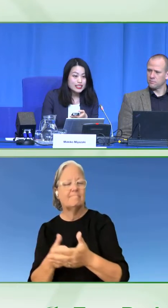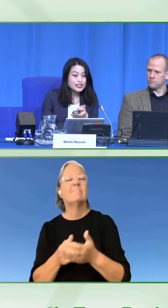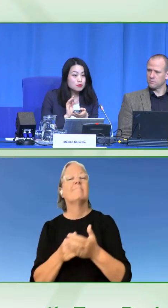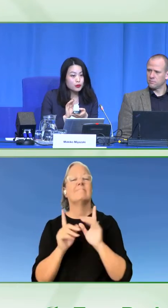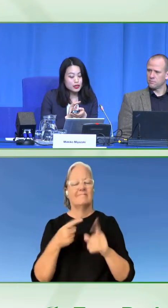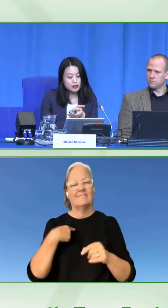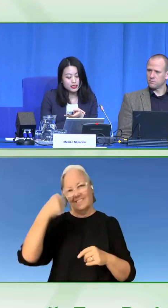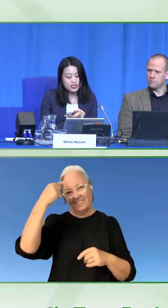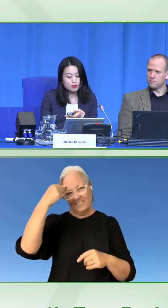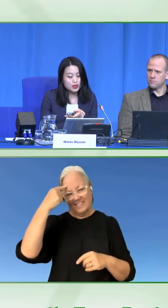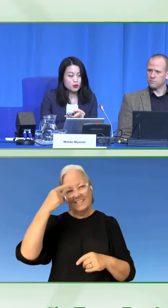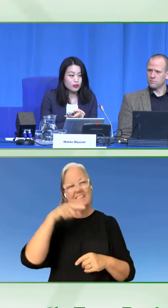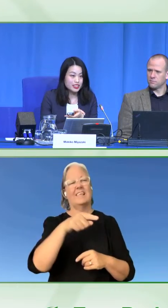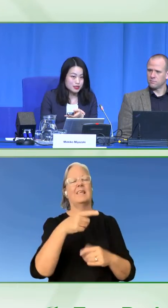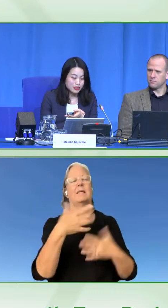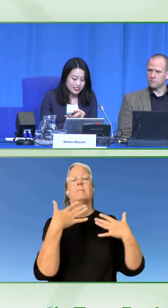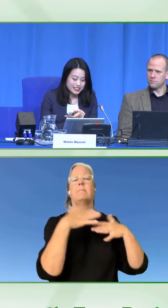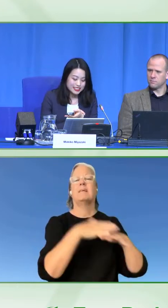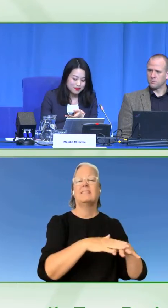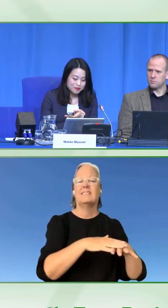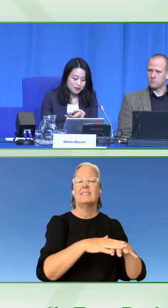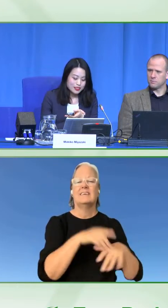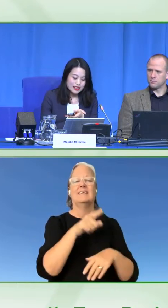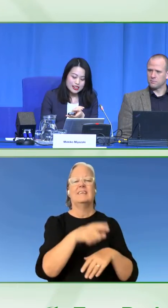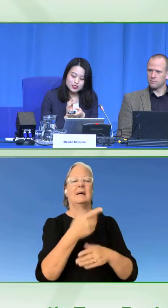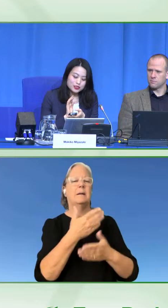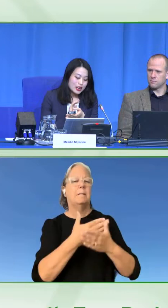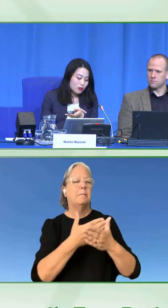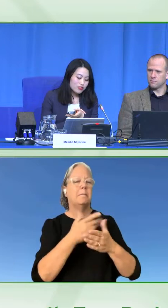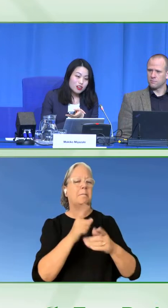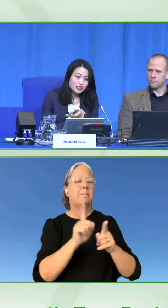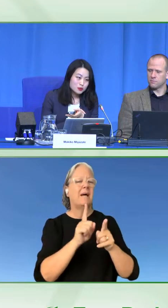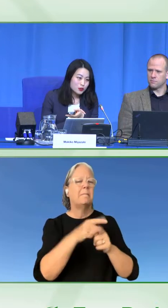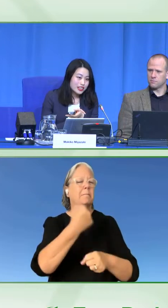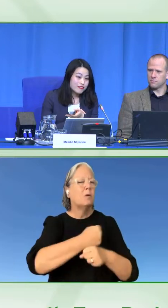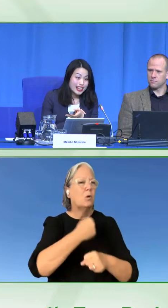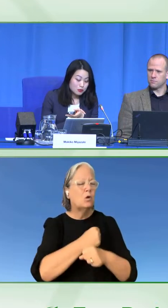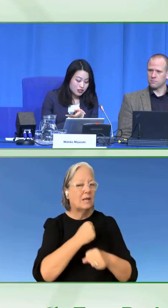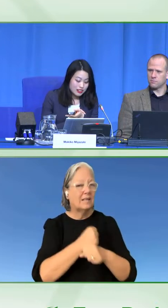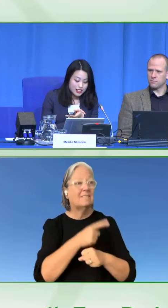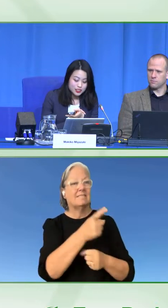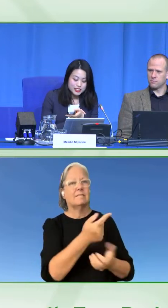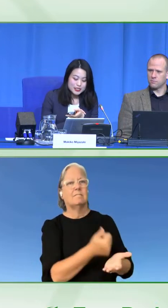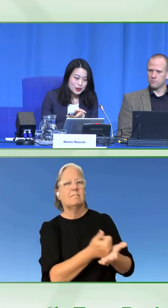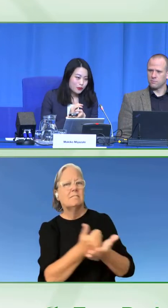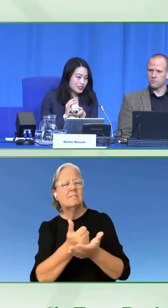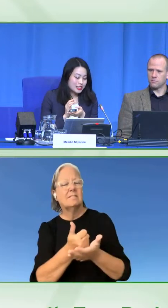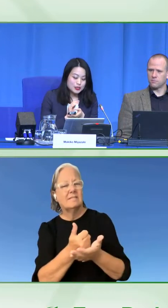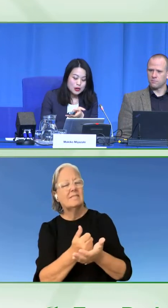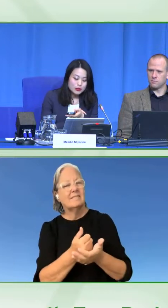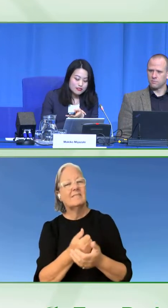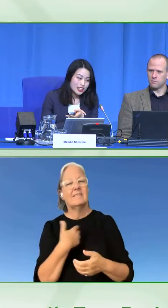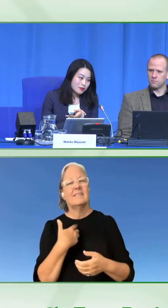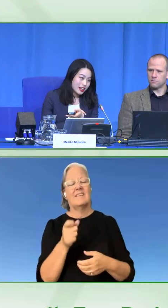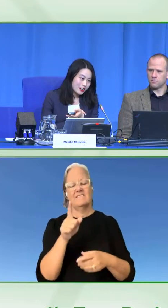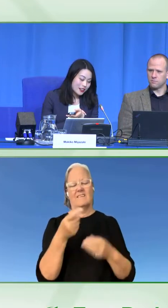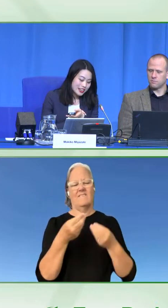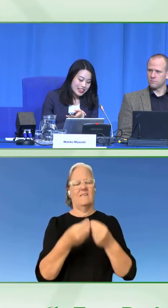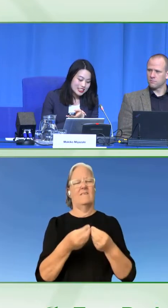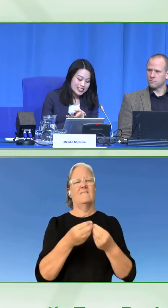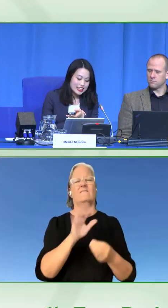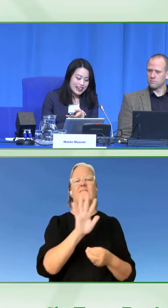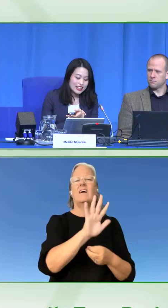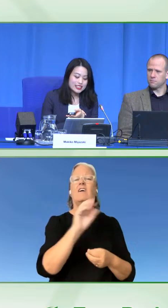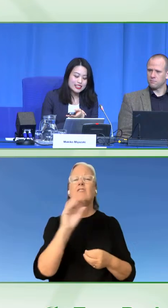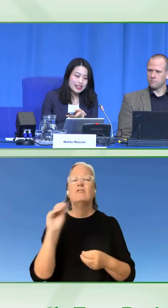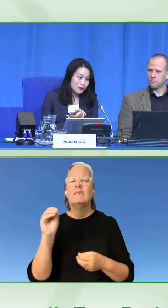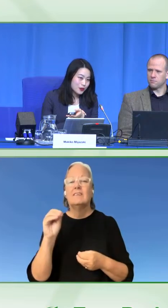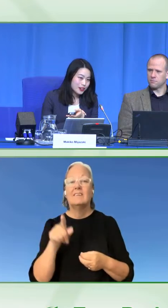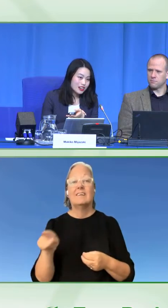By listening to the feedback from people with disabilities in the demonstration, the selected